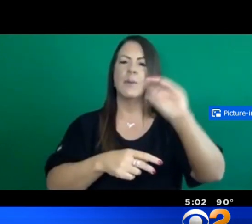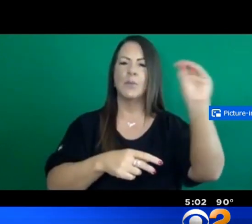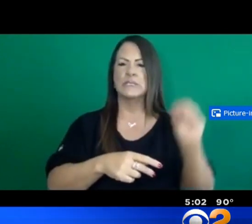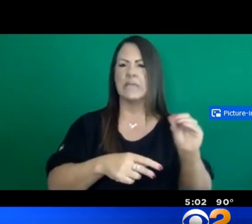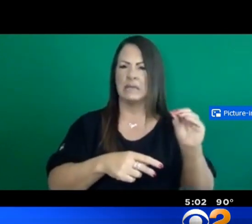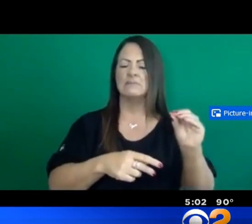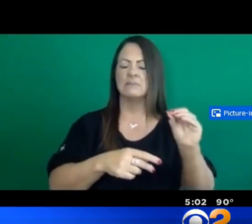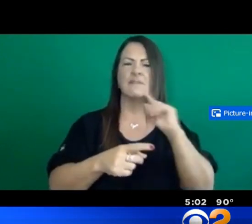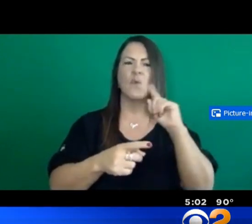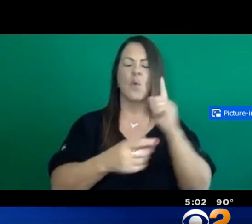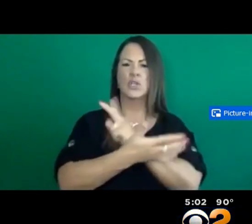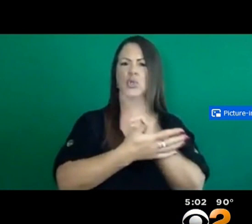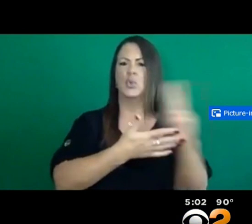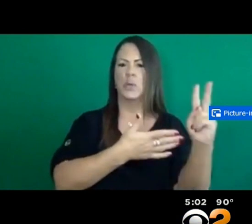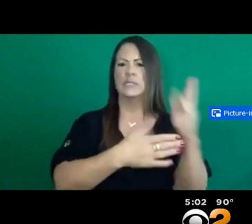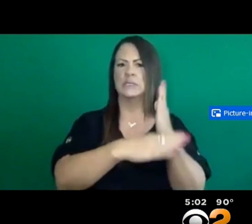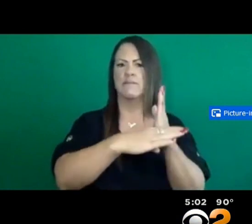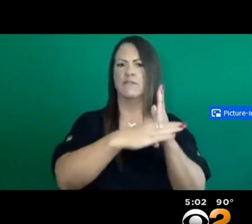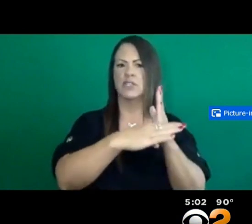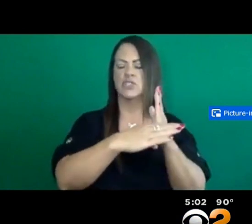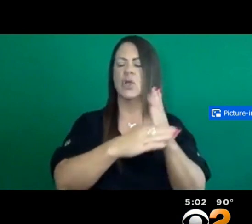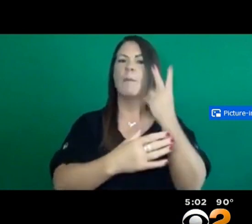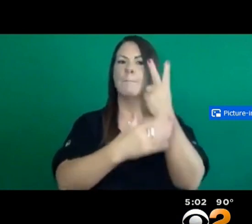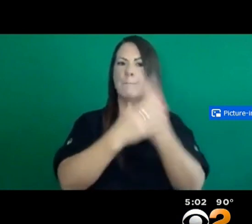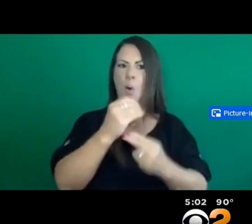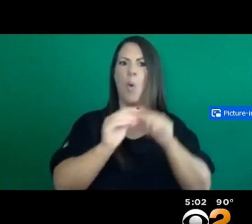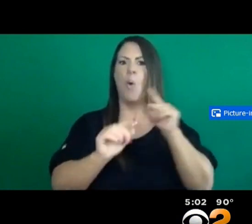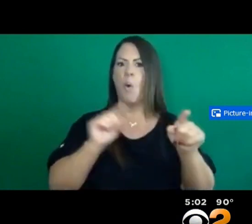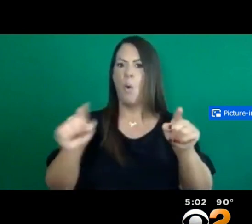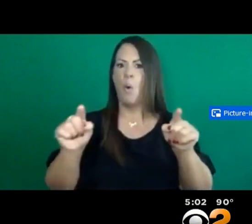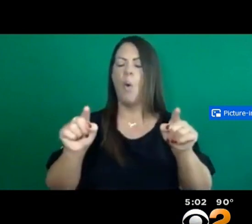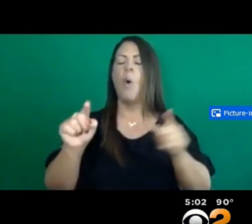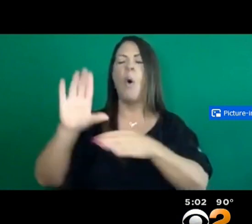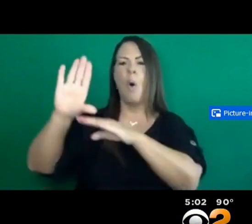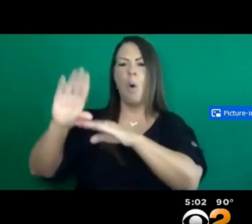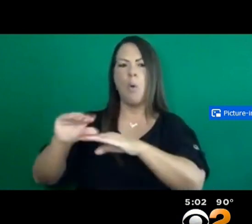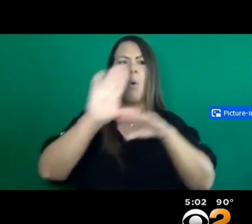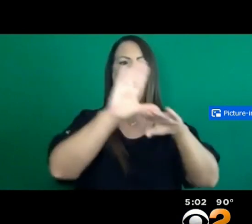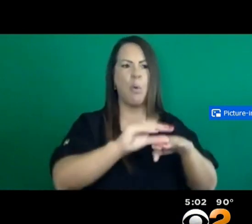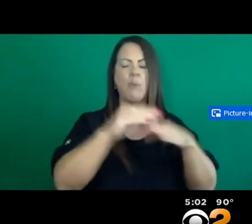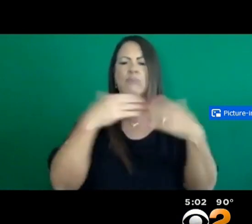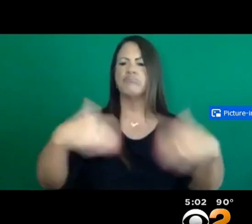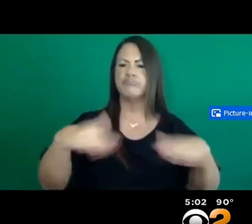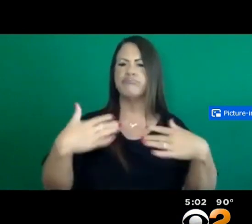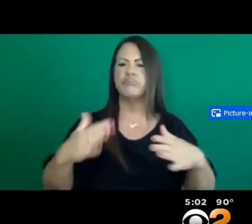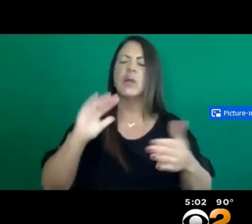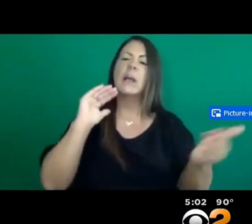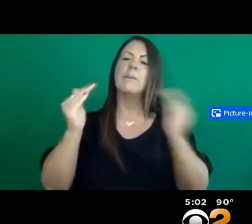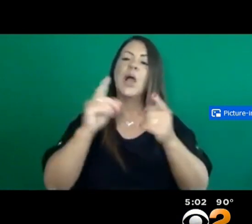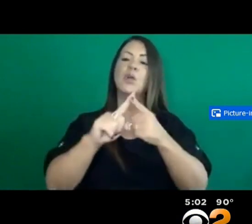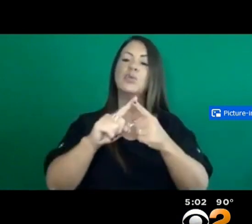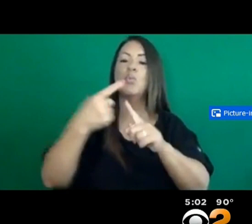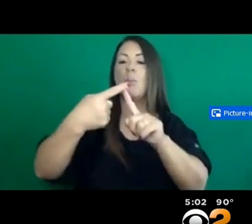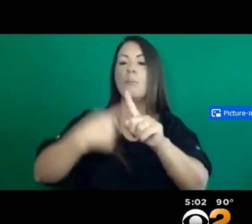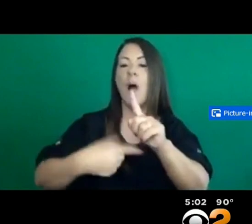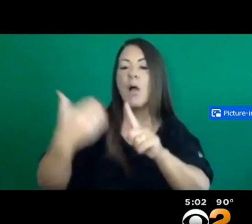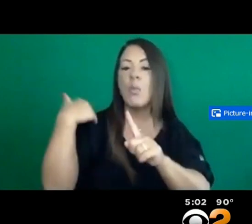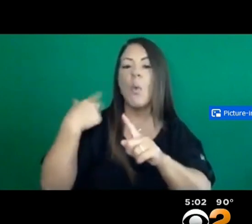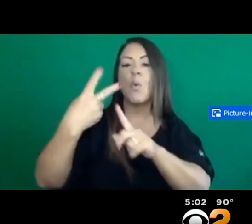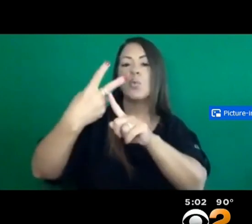OVER 7 DAYS, 6.3% OVER 14 DAYS. BOTH OF THOSE NUMBERS DOWN. COMPARED TO WHAT IT HAD BEEN 14